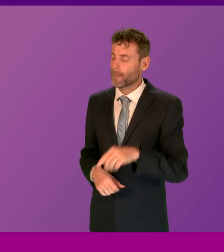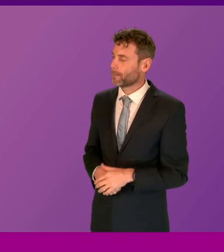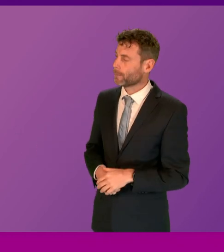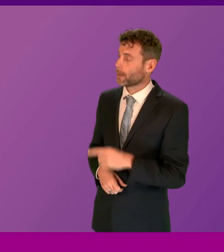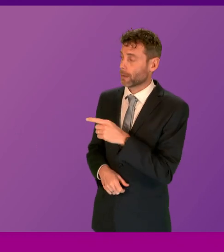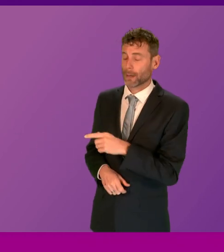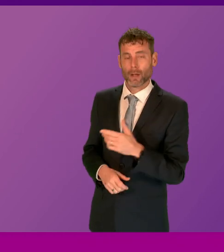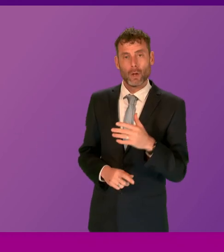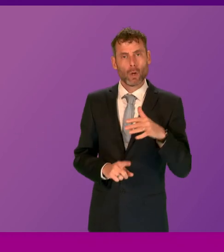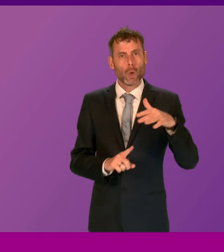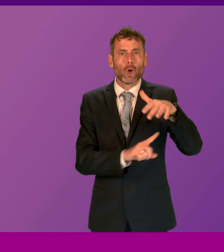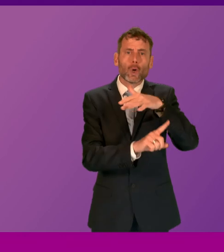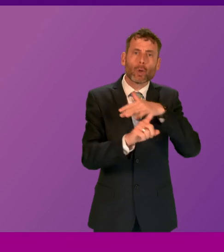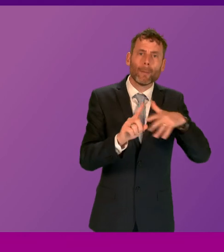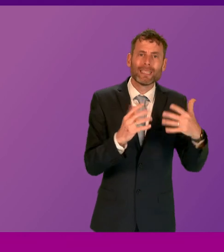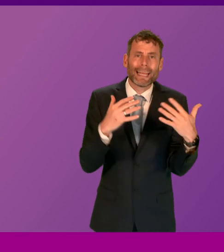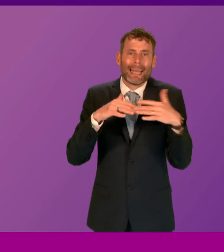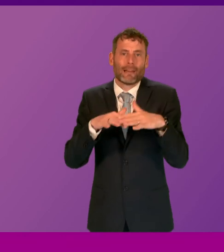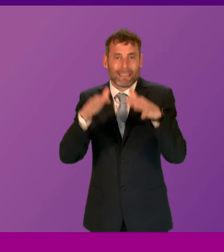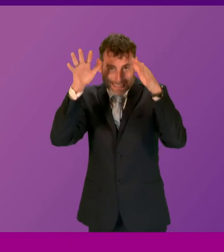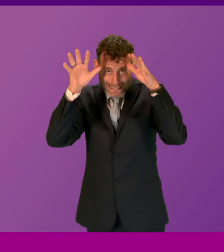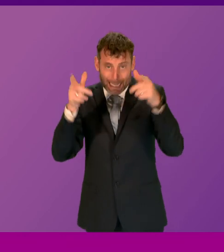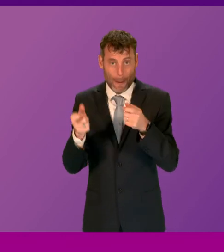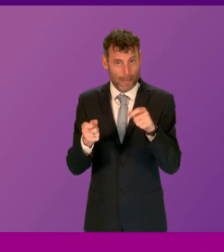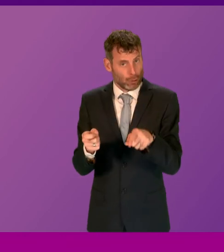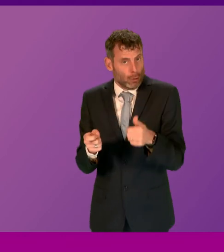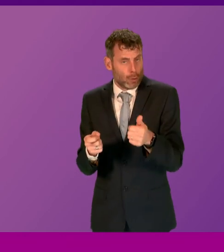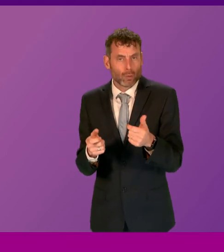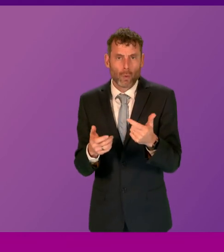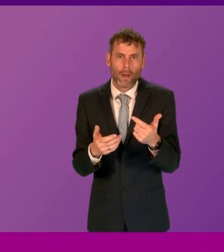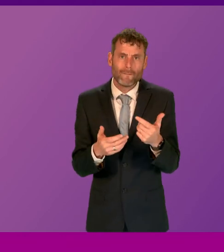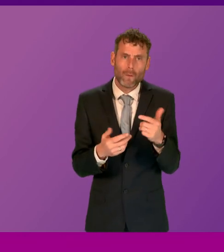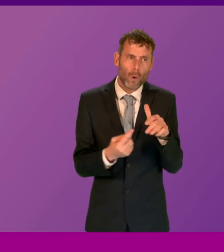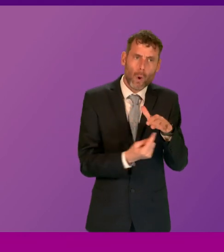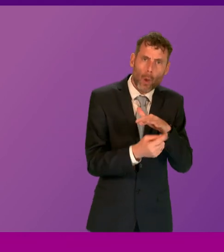Community-integrated deer management has numerous benefits. It builds resilience and opportunities in local communities, reduces the burden of large